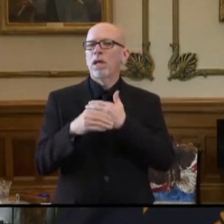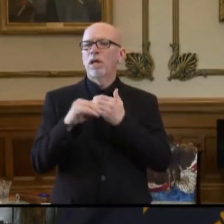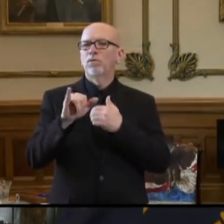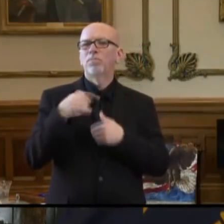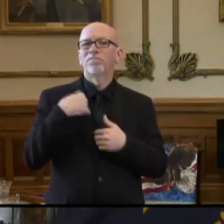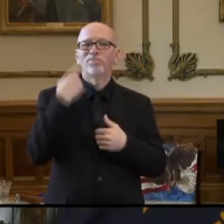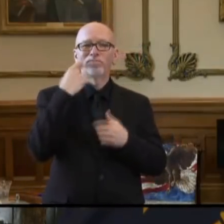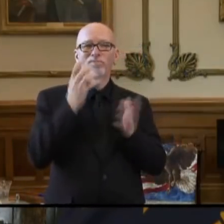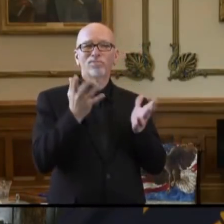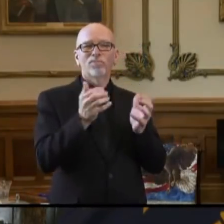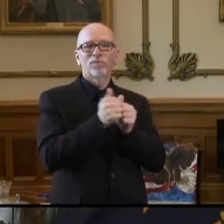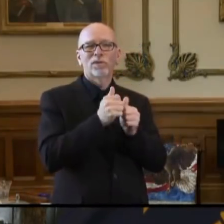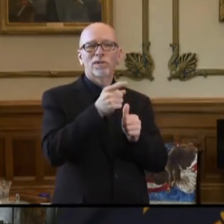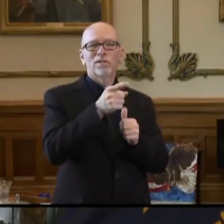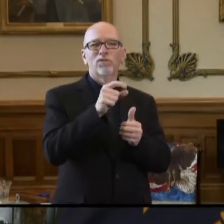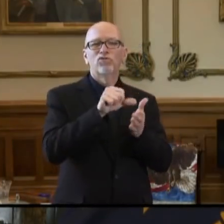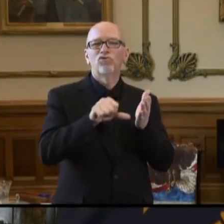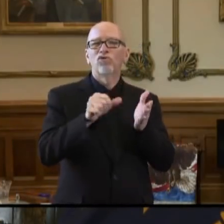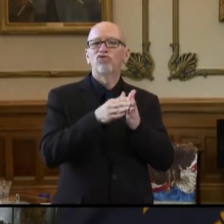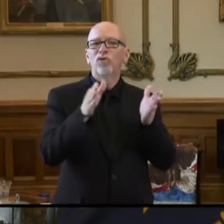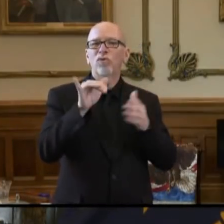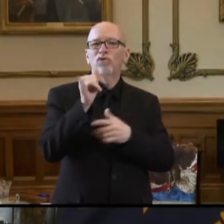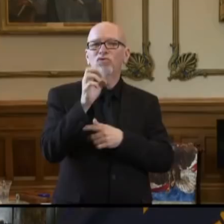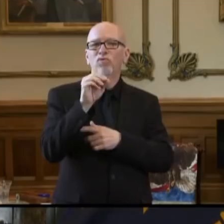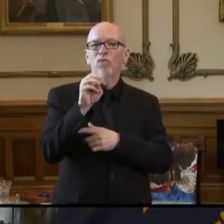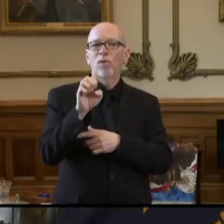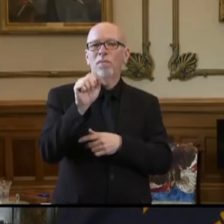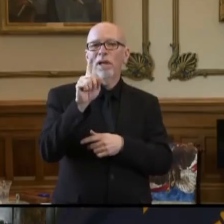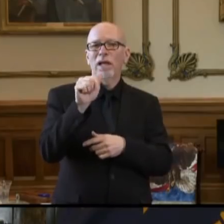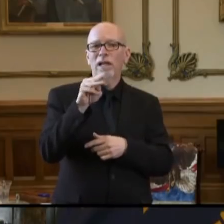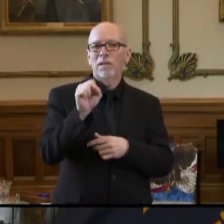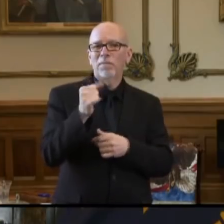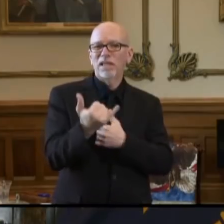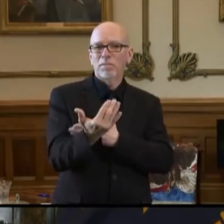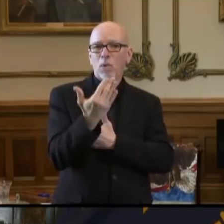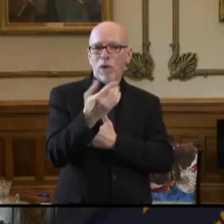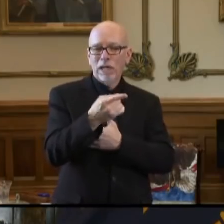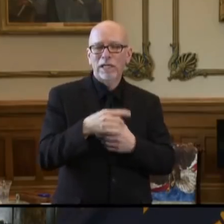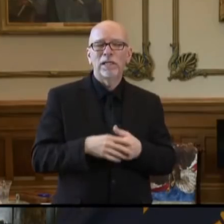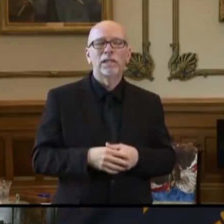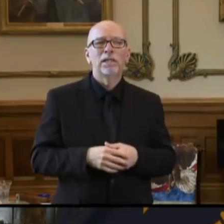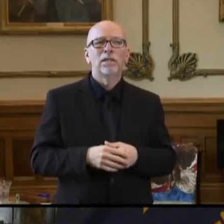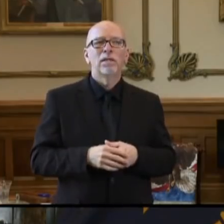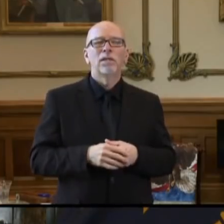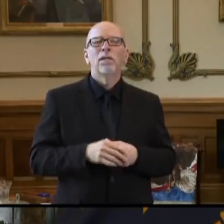DISTANCING AND I'LL JUST ADD THAT I WAS IN COMMUNICATION